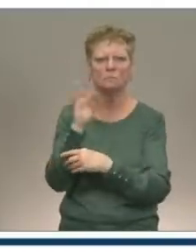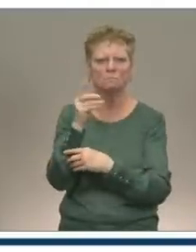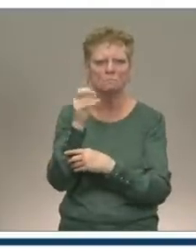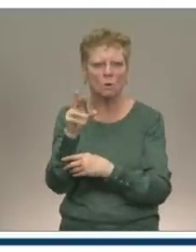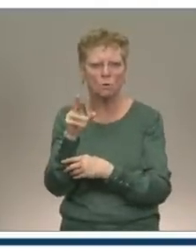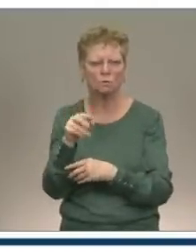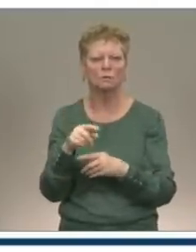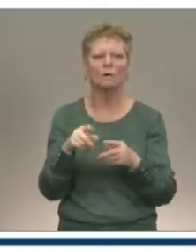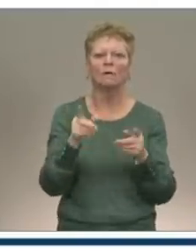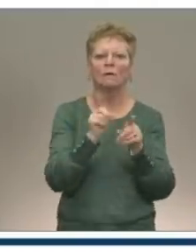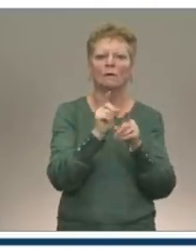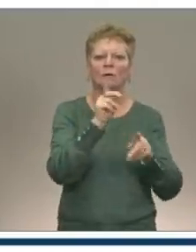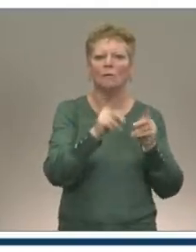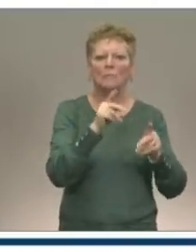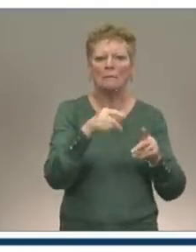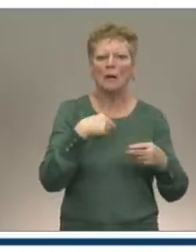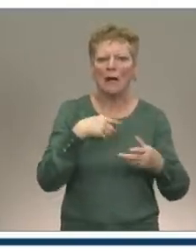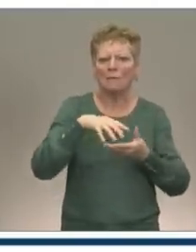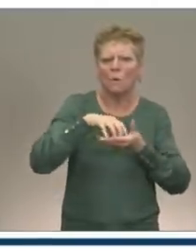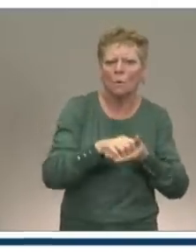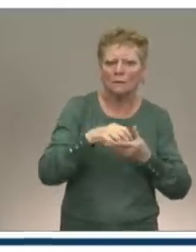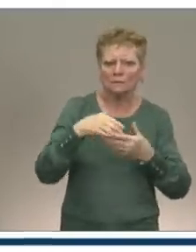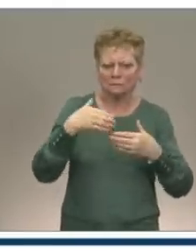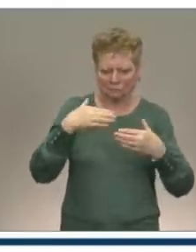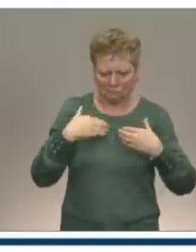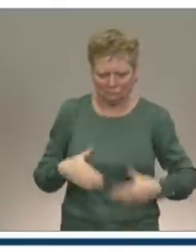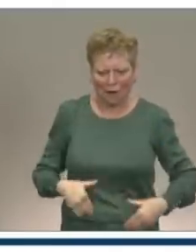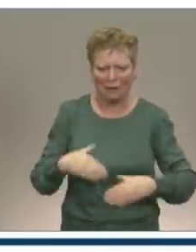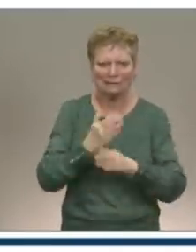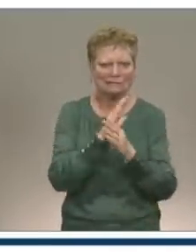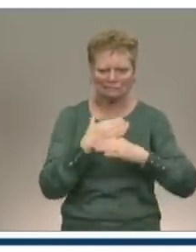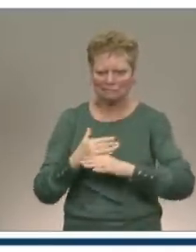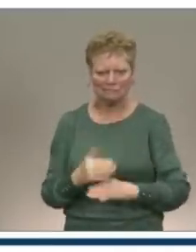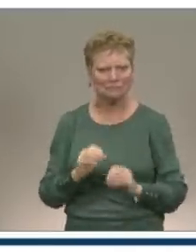we still have to make sure that to me it's most important that the five to 11 year olds have